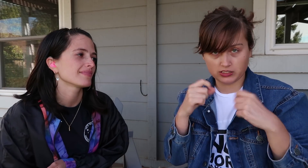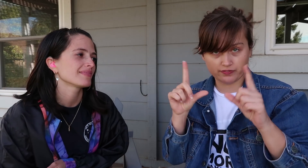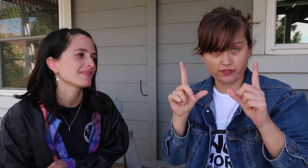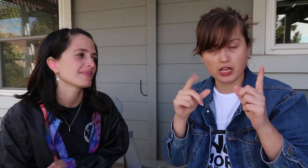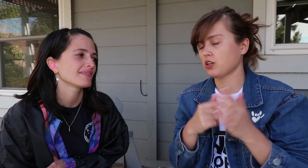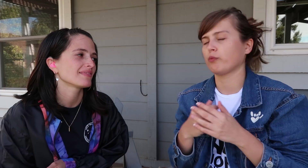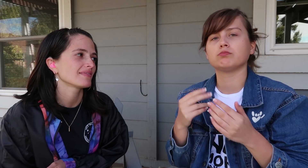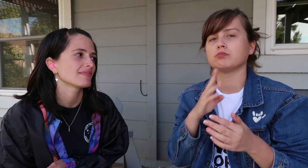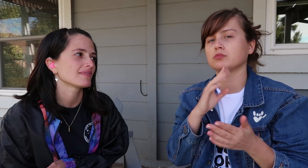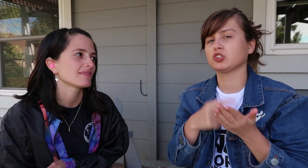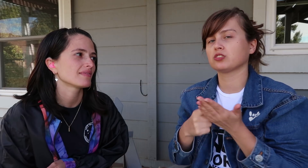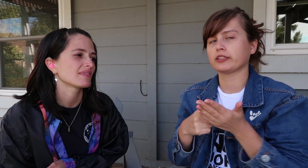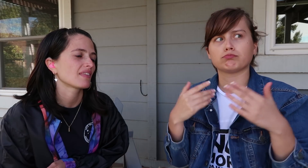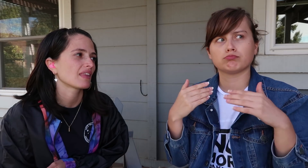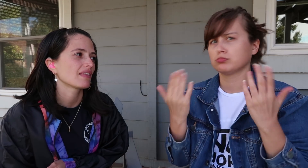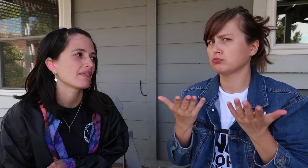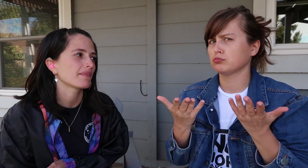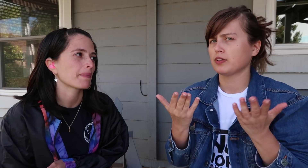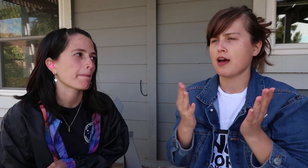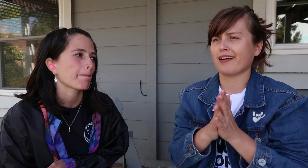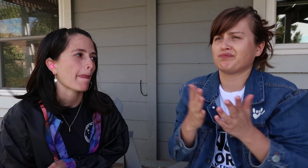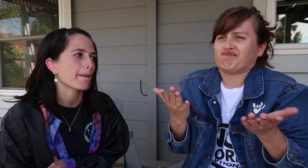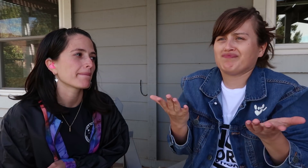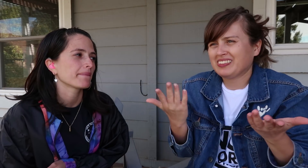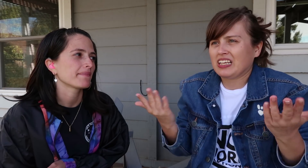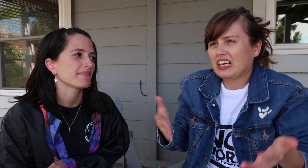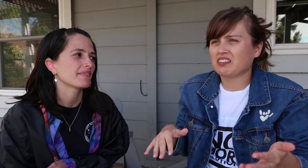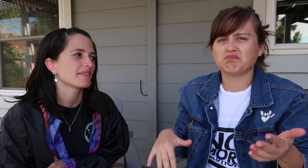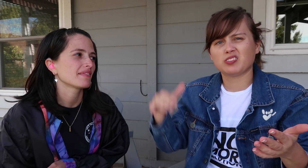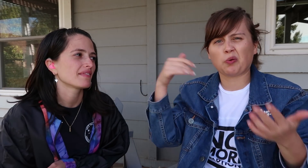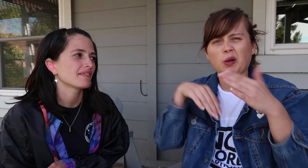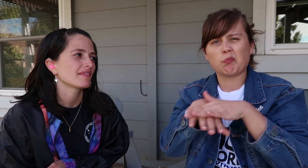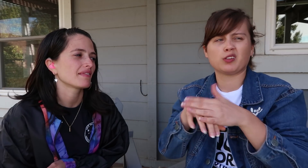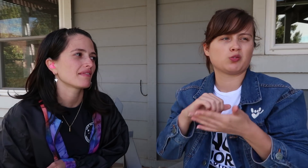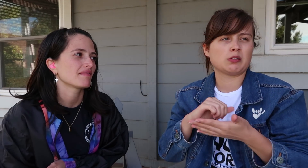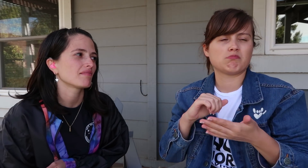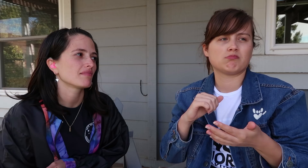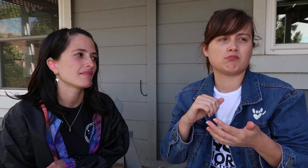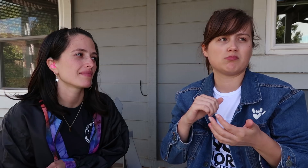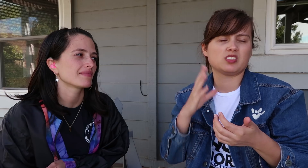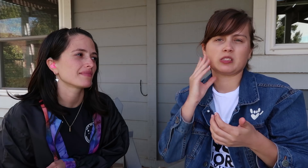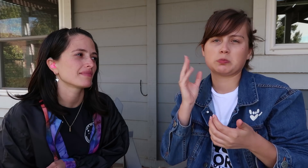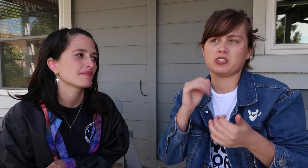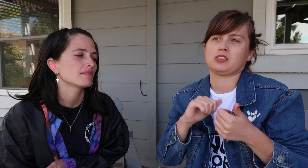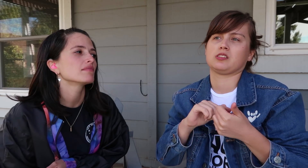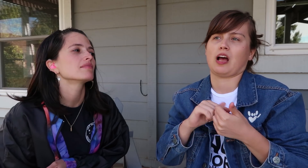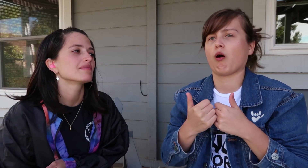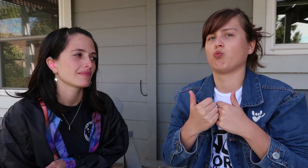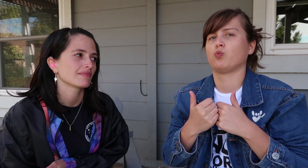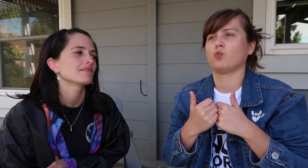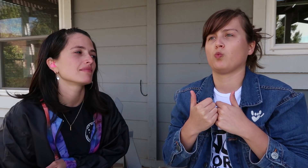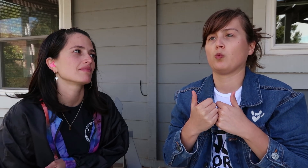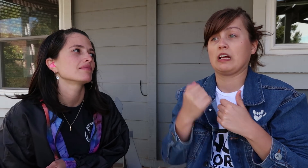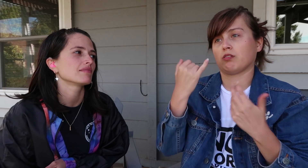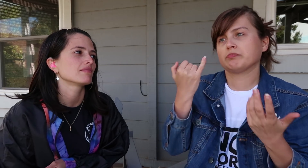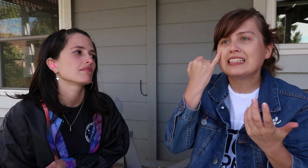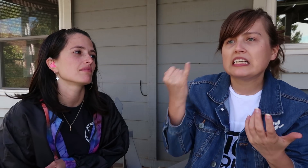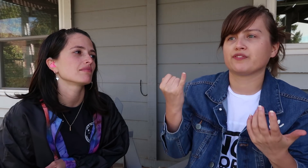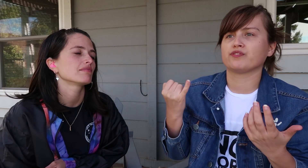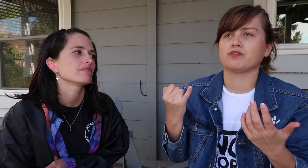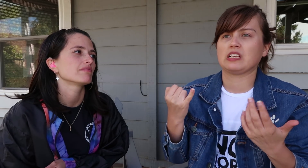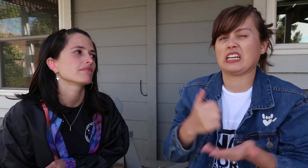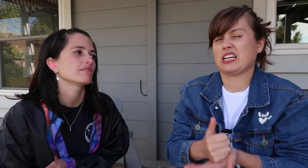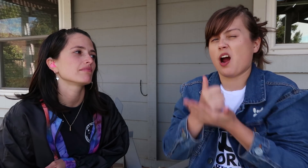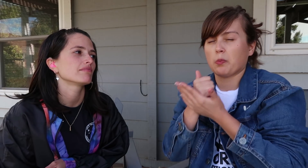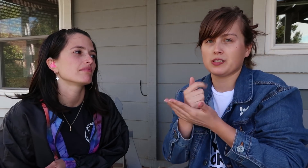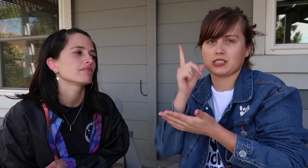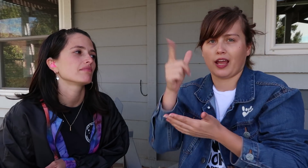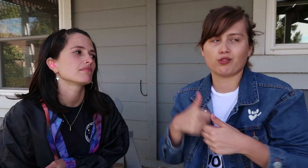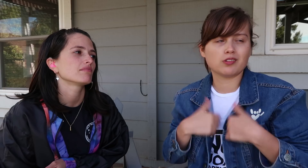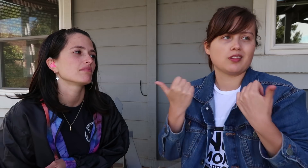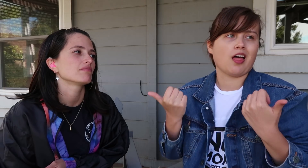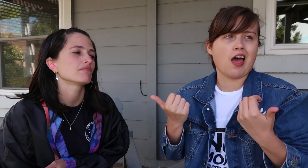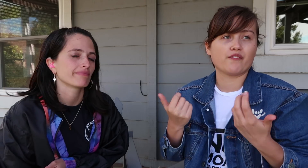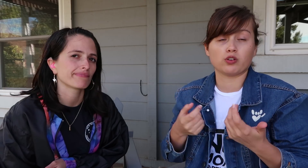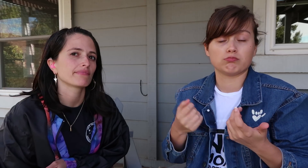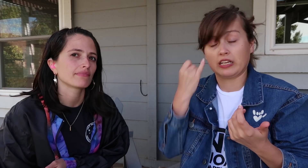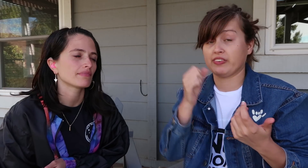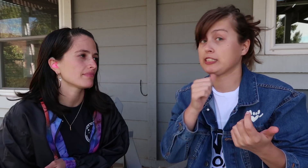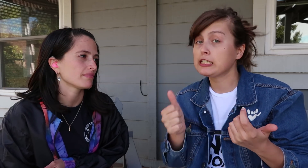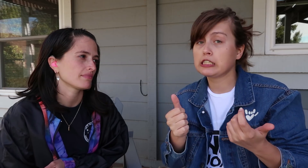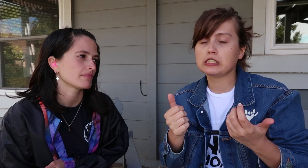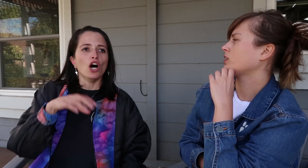We’re discussing growing up mainstream, our experiences, if it helped us later in our lives, or if it didn’t.